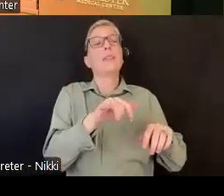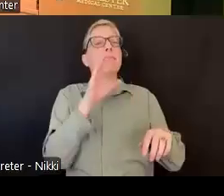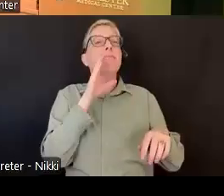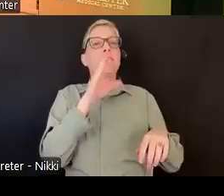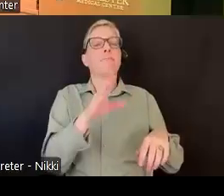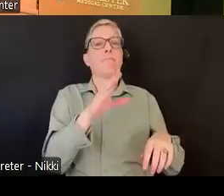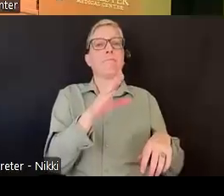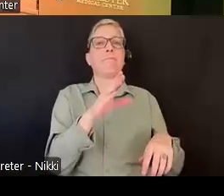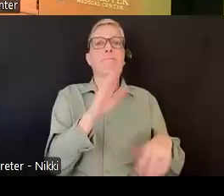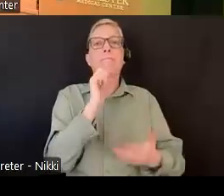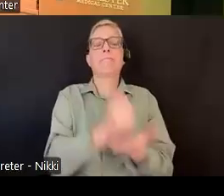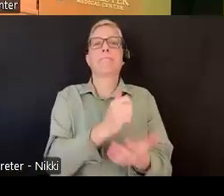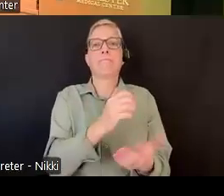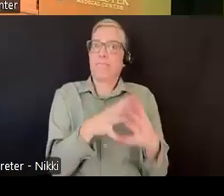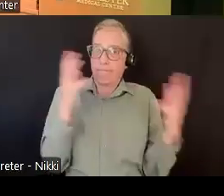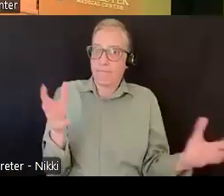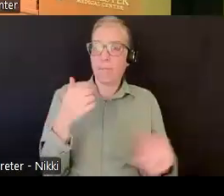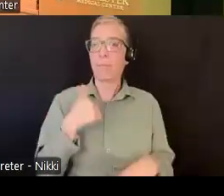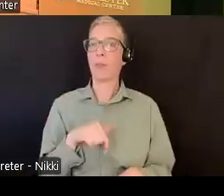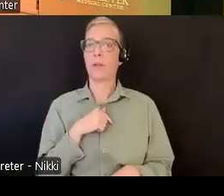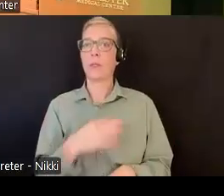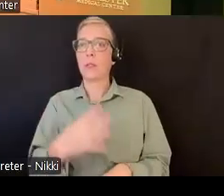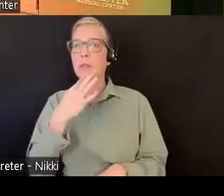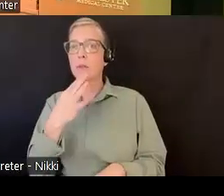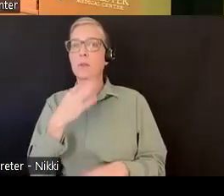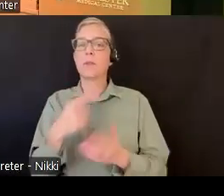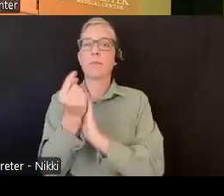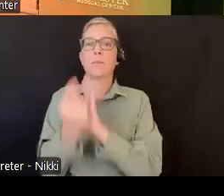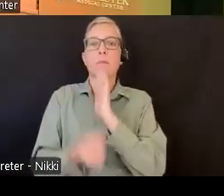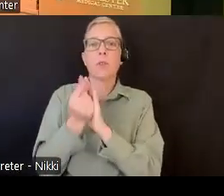in a period of a lot of change and uncertainty, especially with technology and AI. And if you look